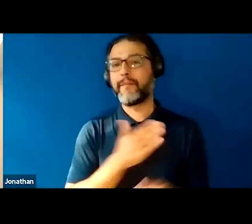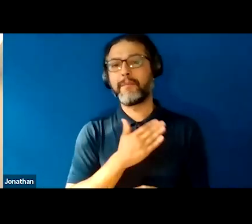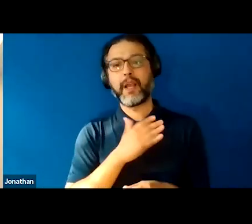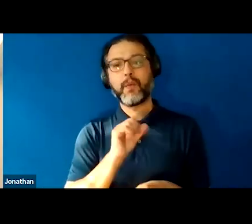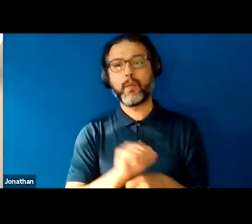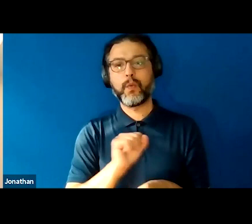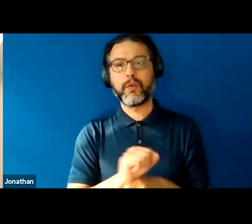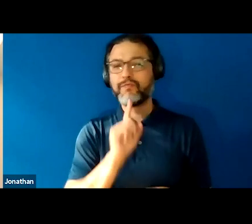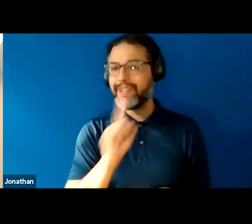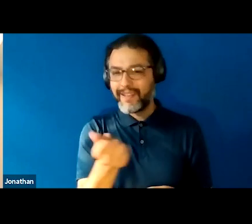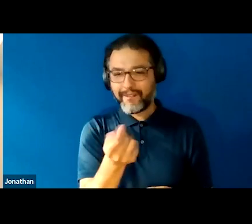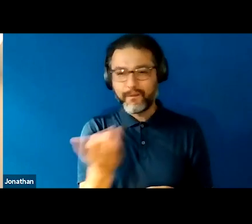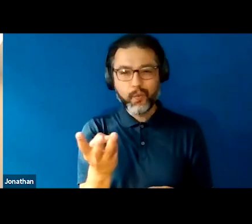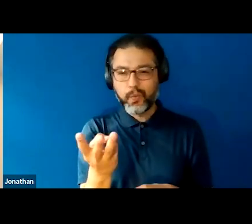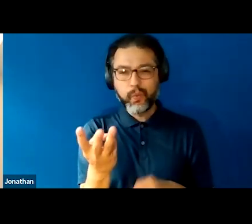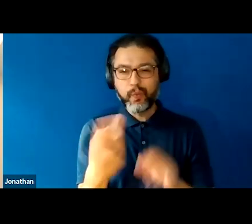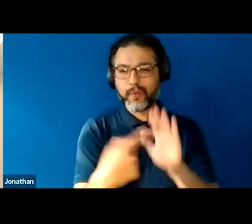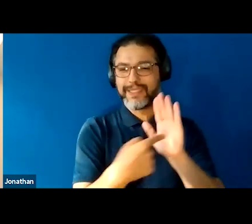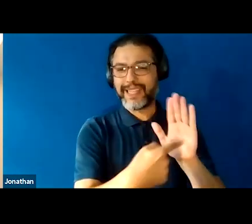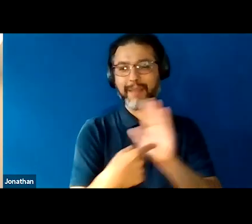We've completed a little over 13 projects on campus.